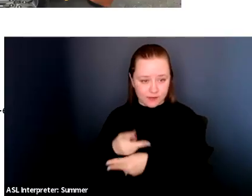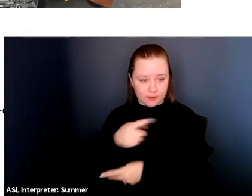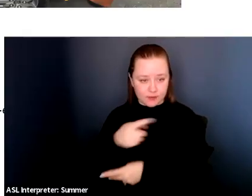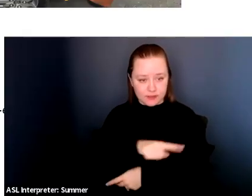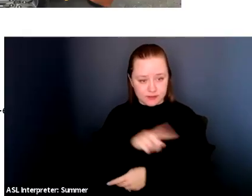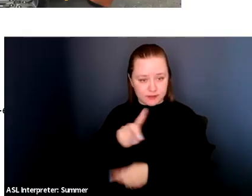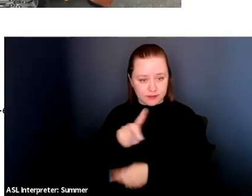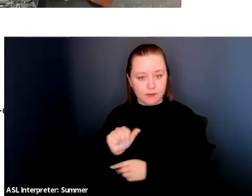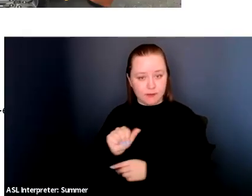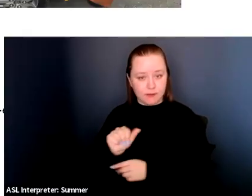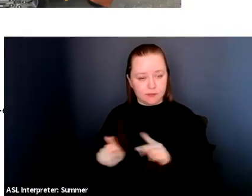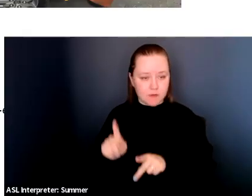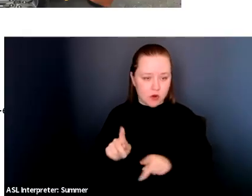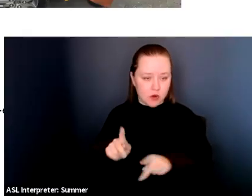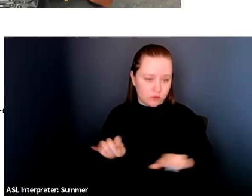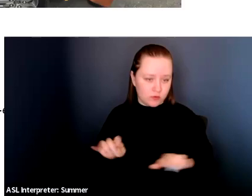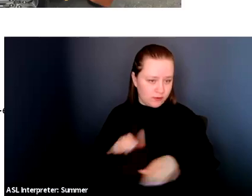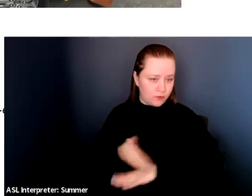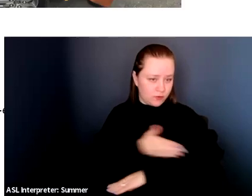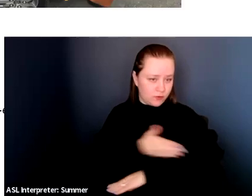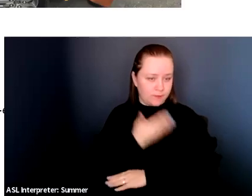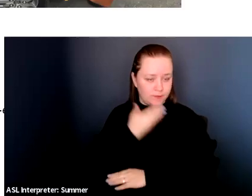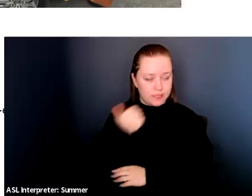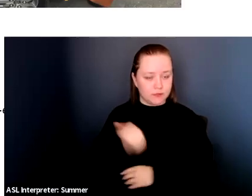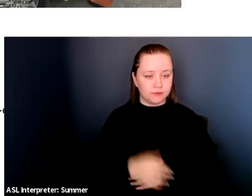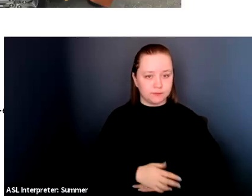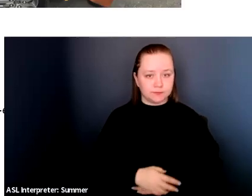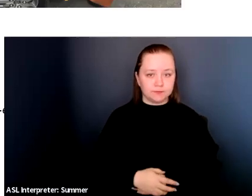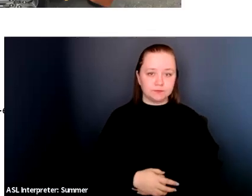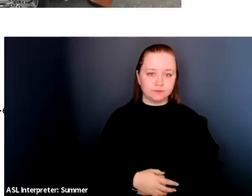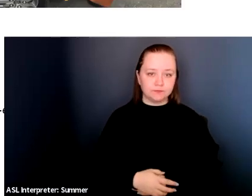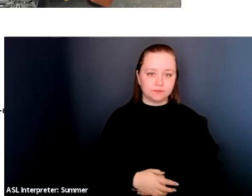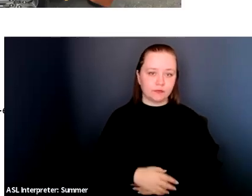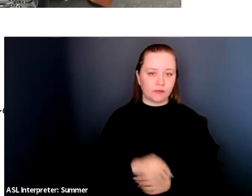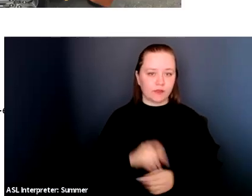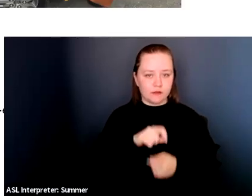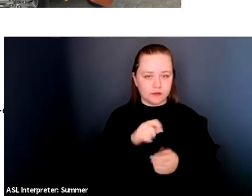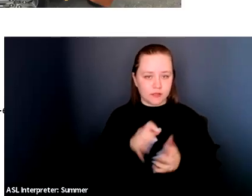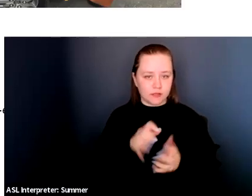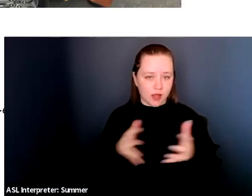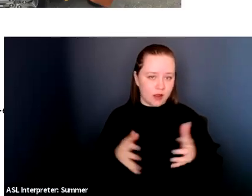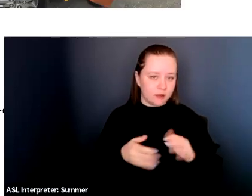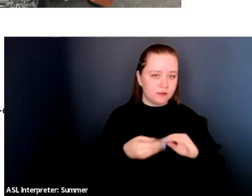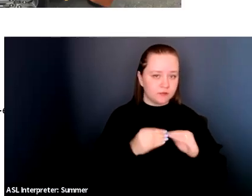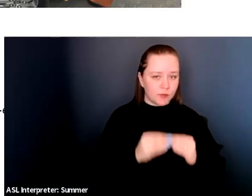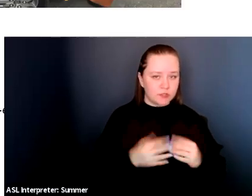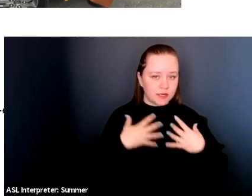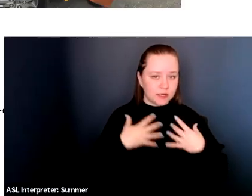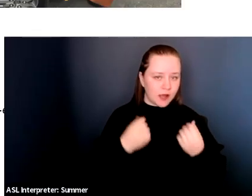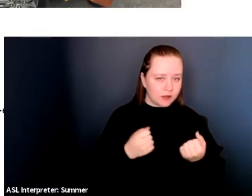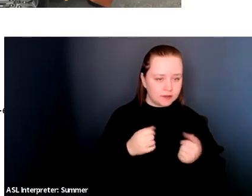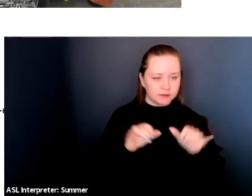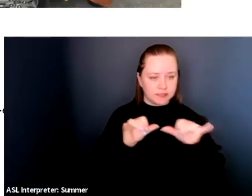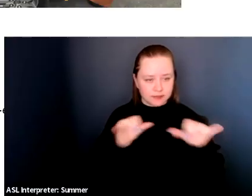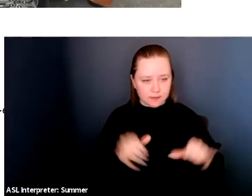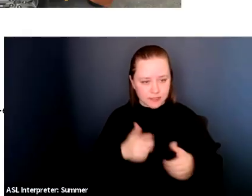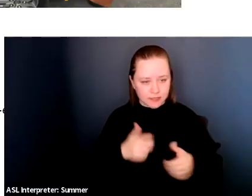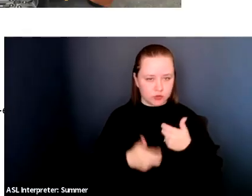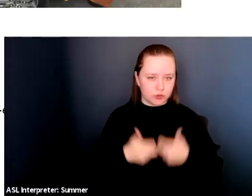So there are a number of significant health and system issues related to pregnancy and disability care. You know, for individuals with